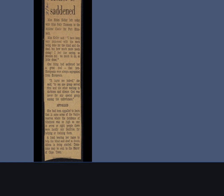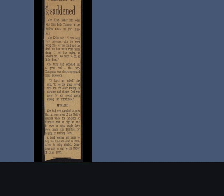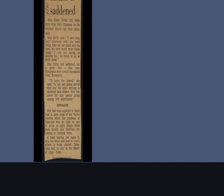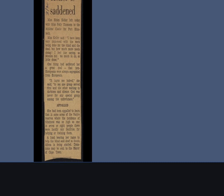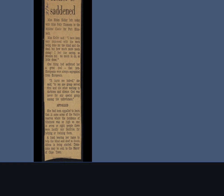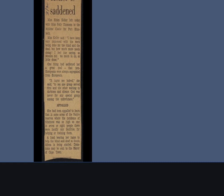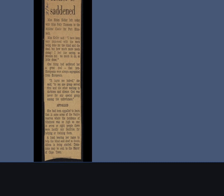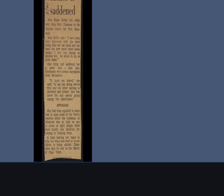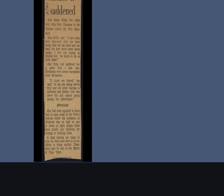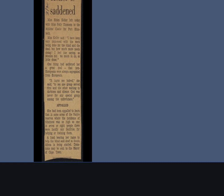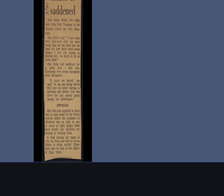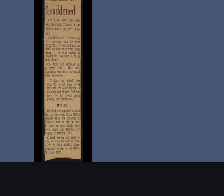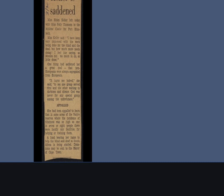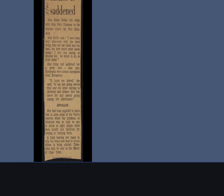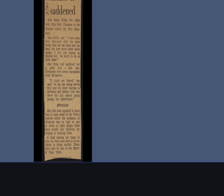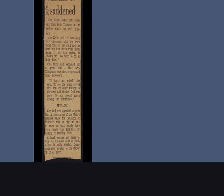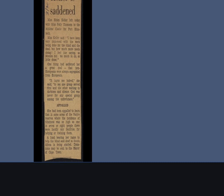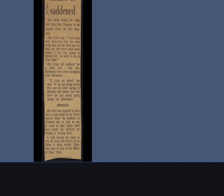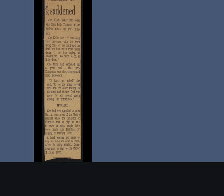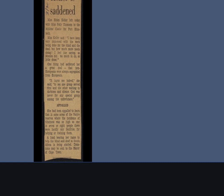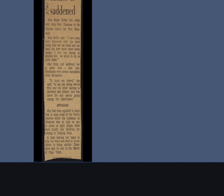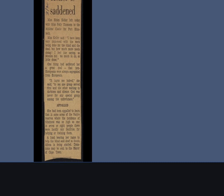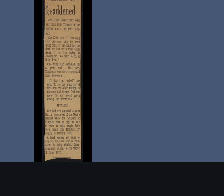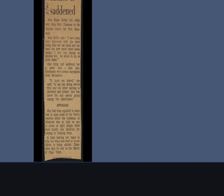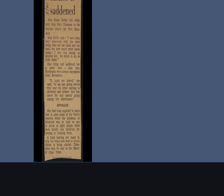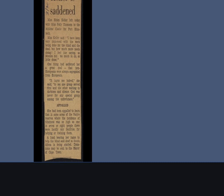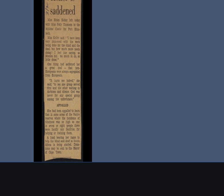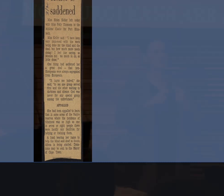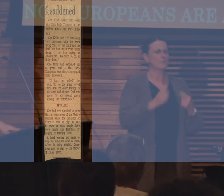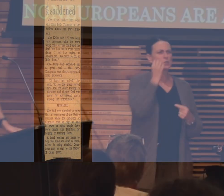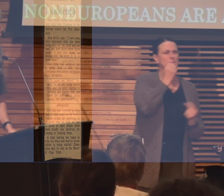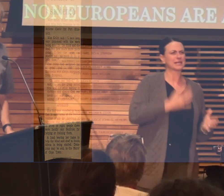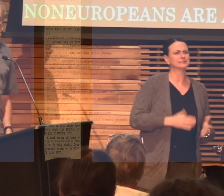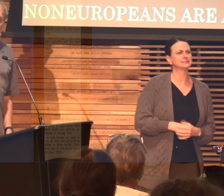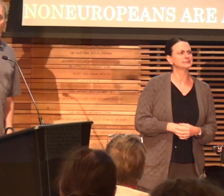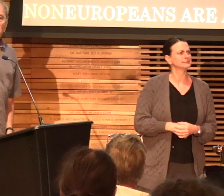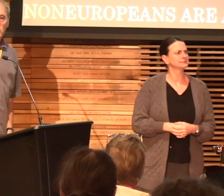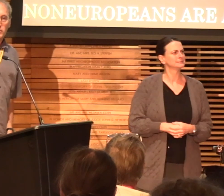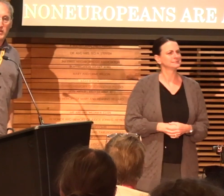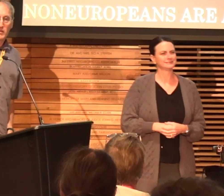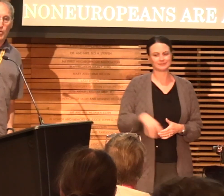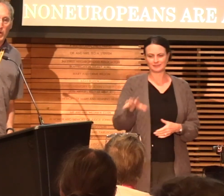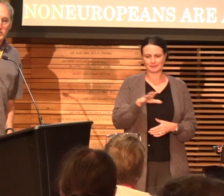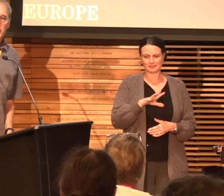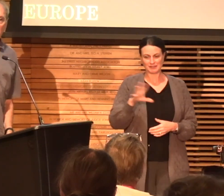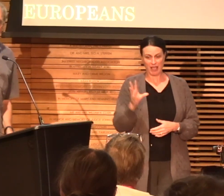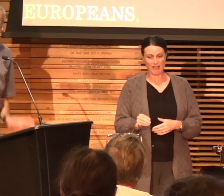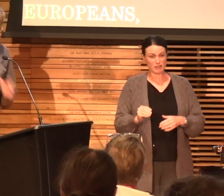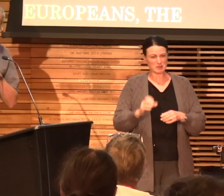that non-Europeans're always segregated from Europeans." The Afrikaners, the white South Africans